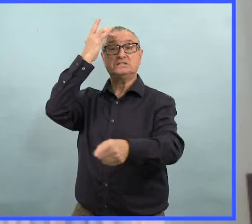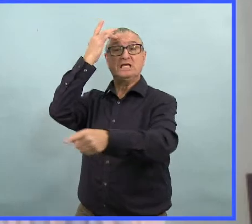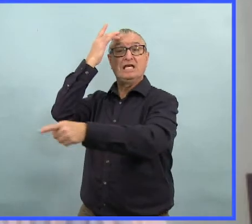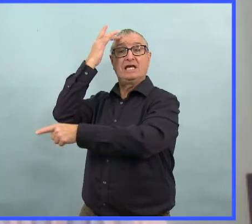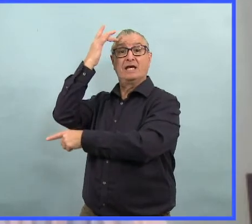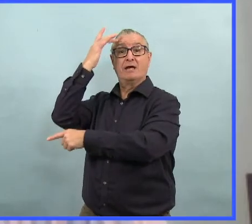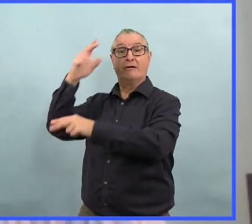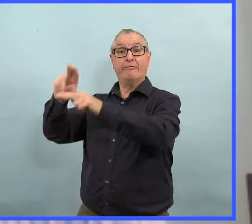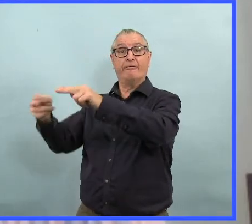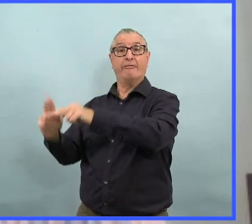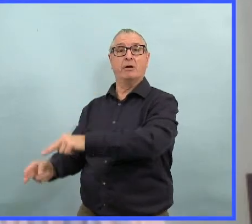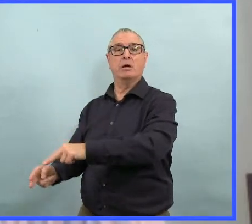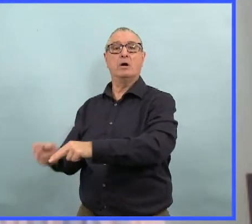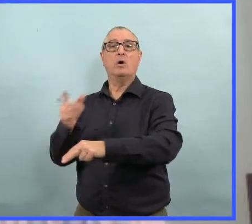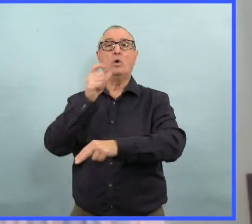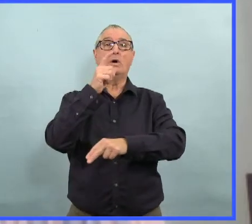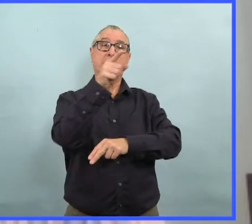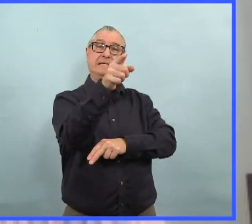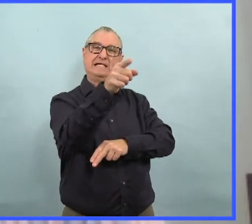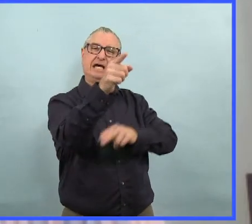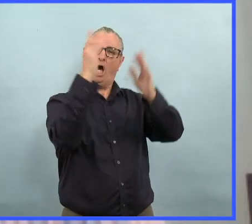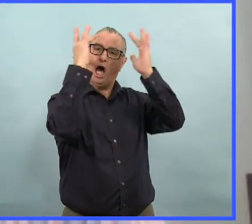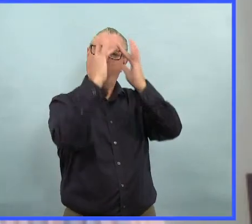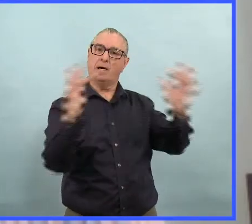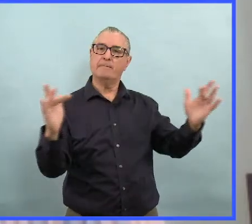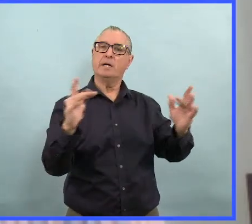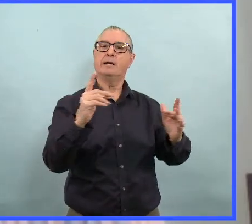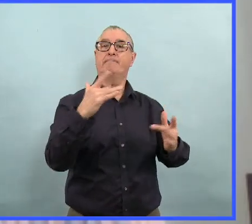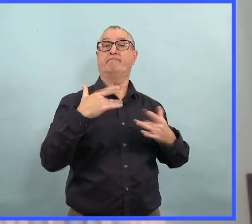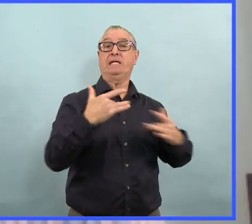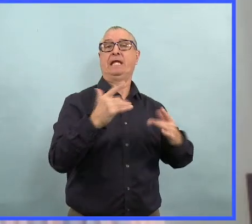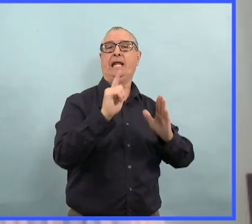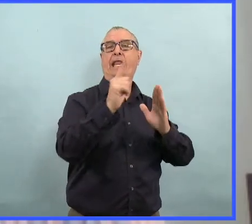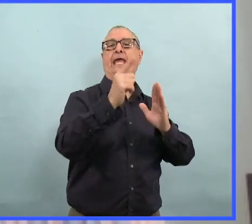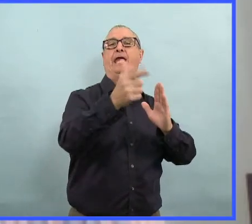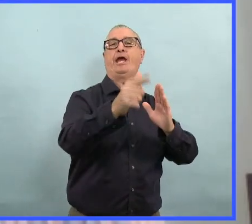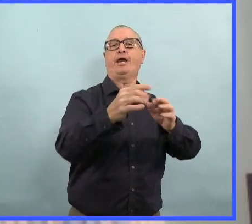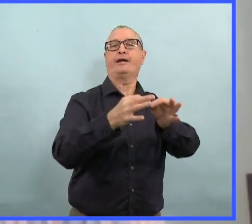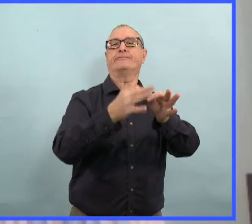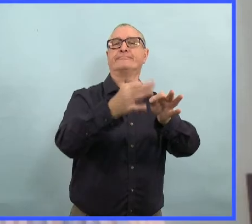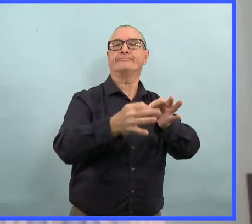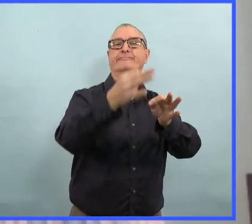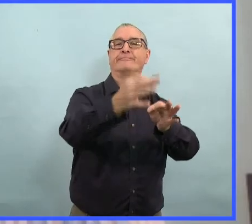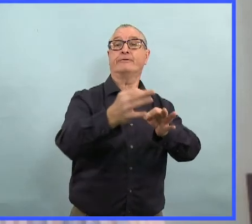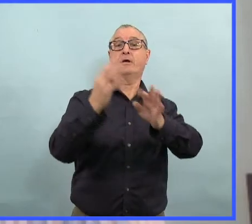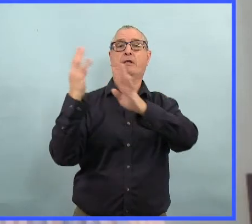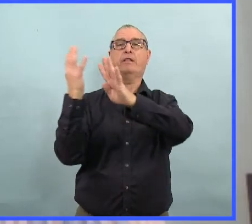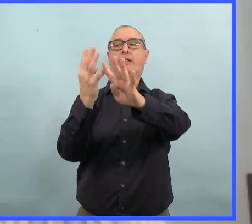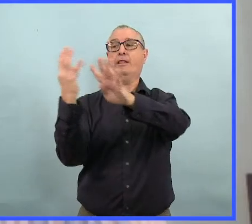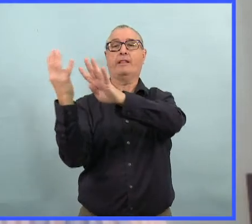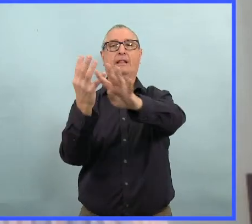those uh those indicators to um you know try to better inform our uh our current status